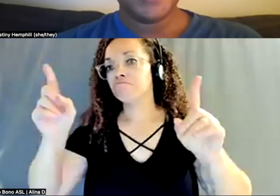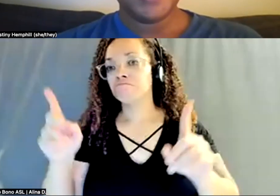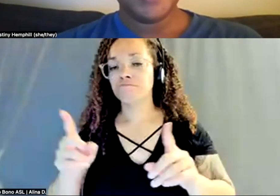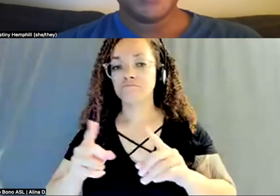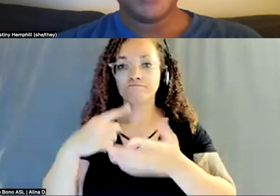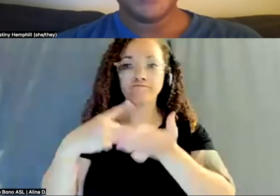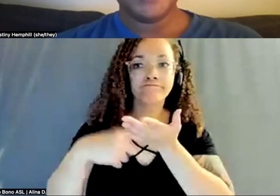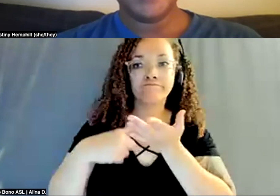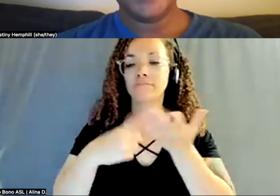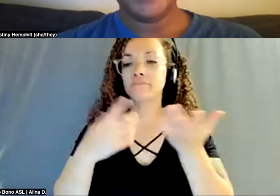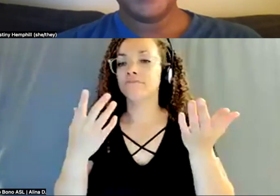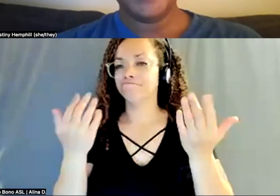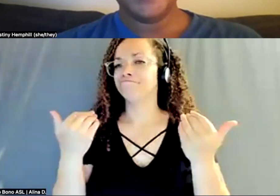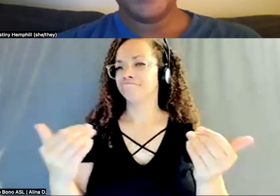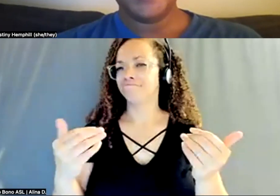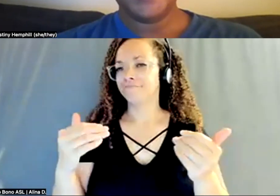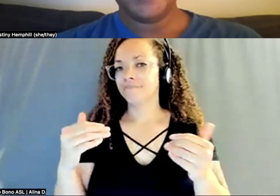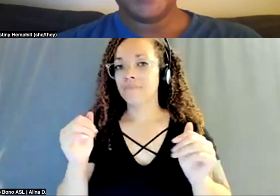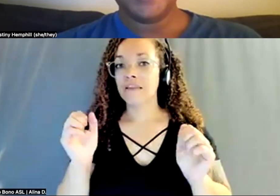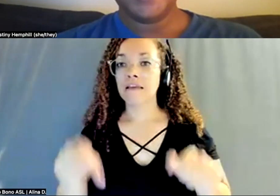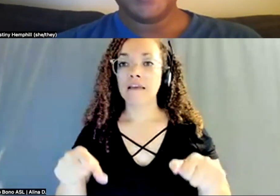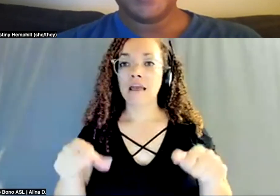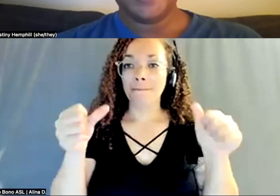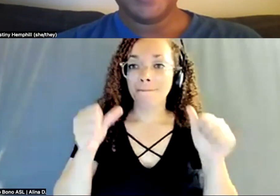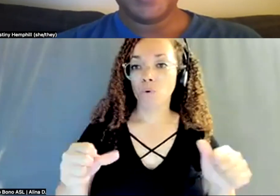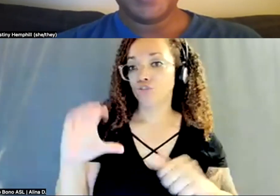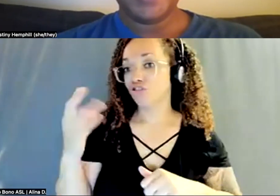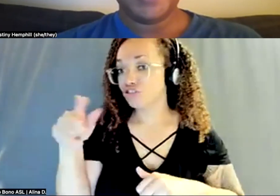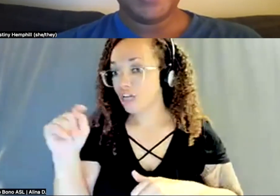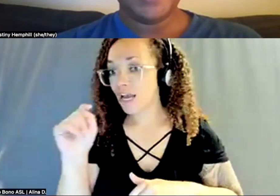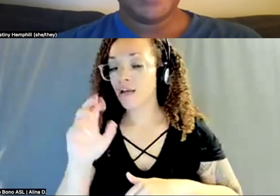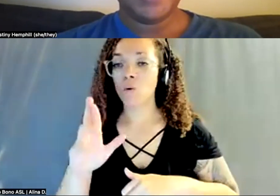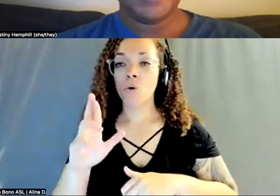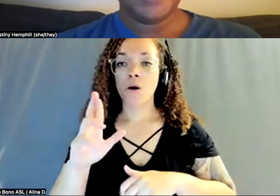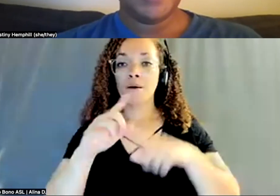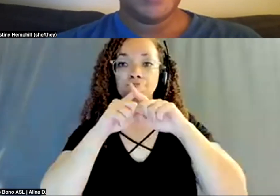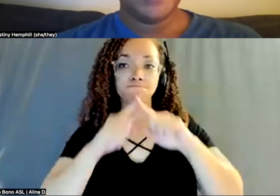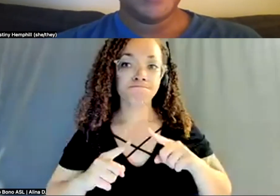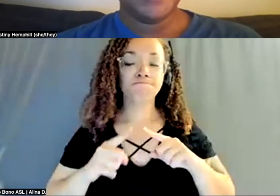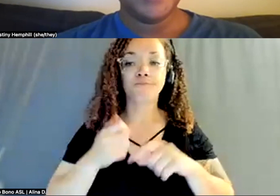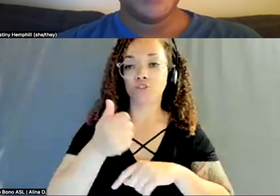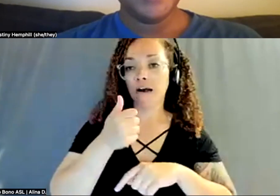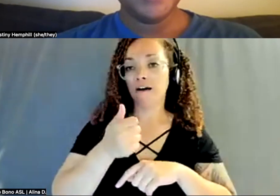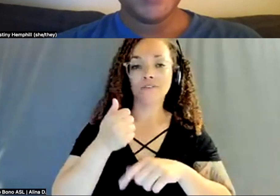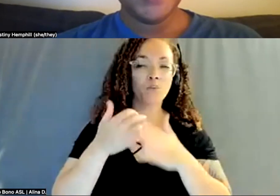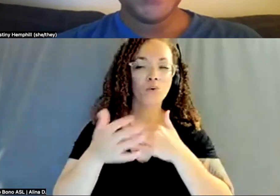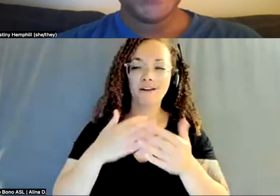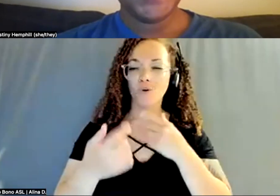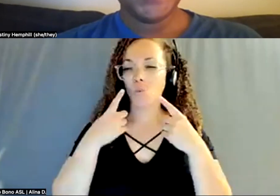put them in the chat. And you can unmute yourself, what whatever works because yeah, that's yeah,